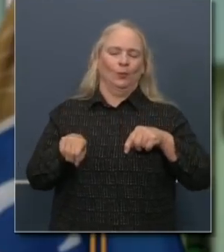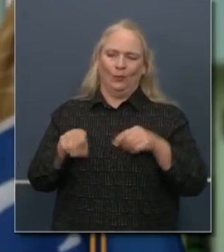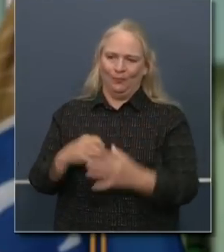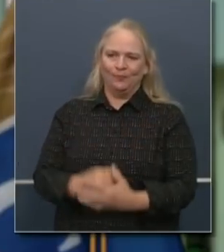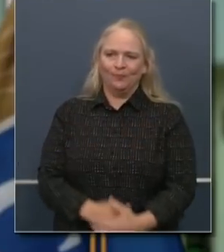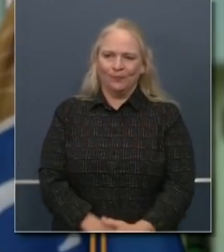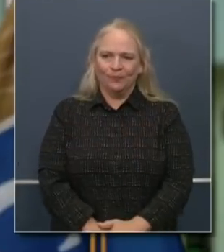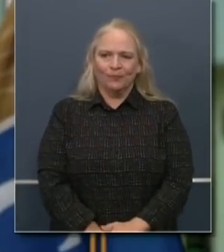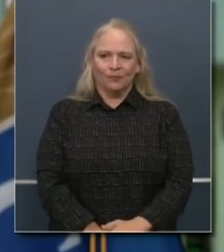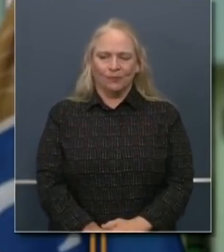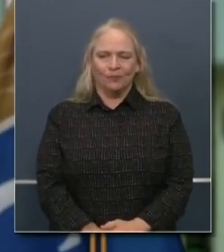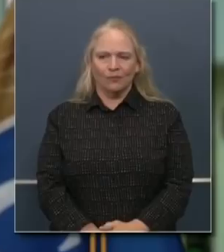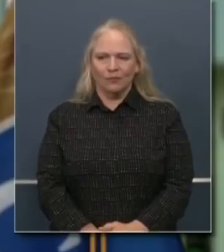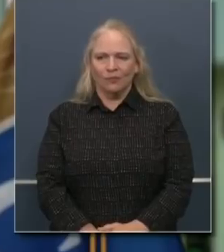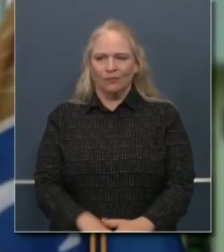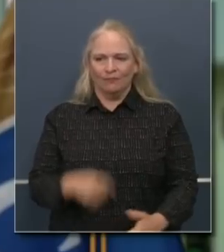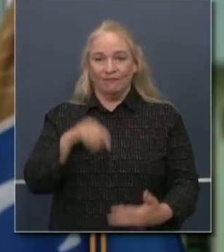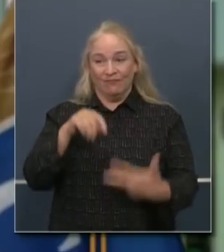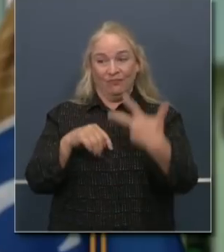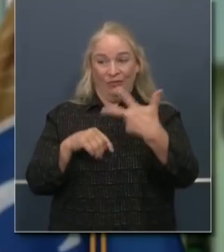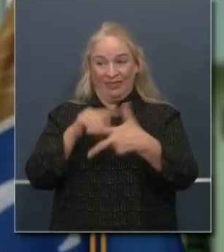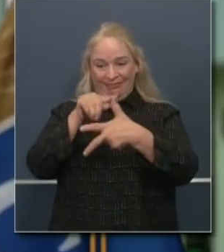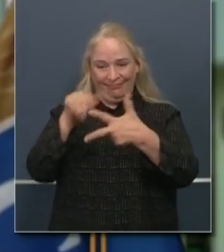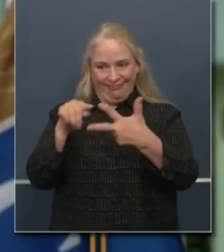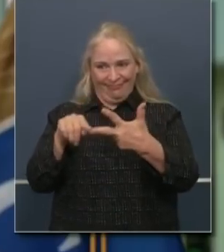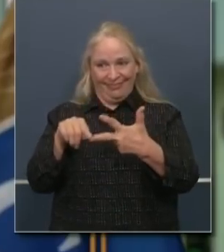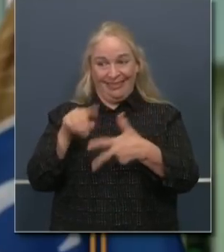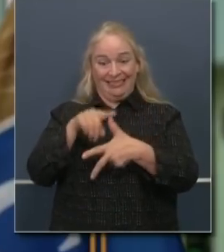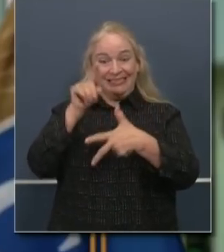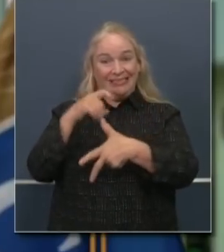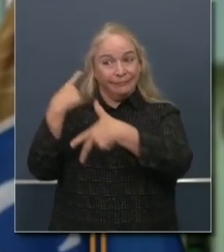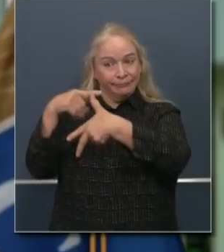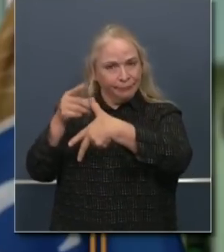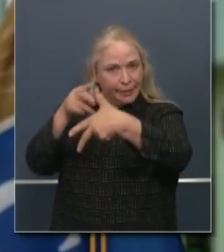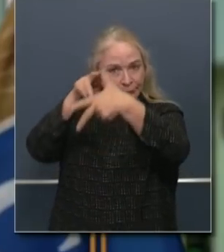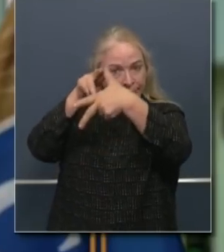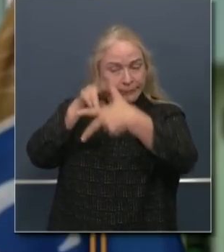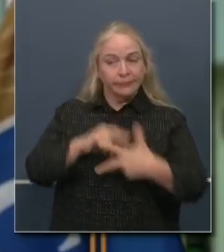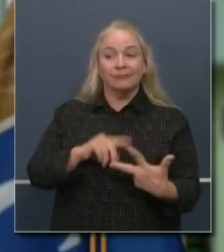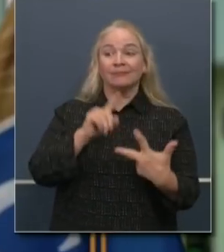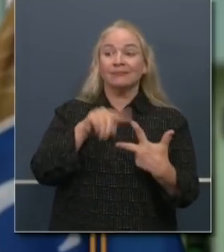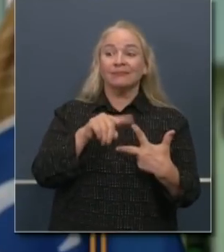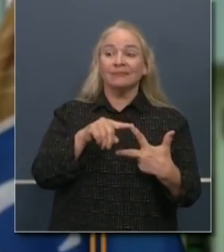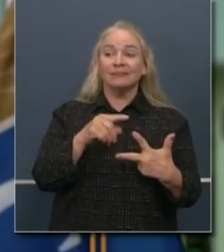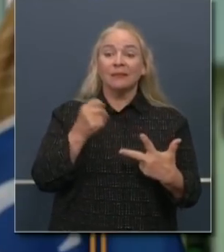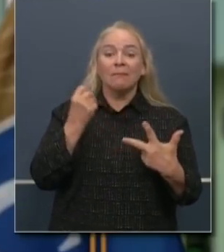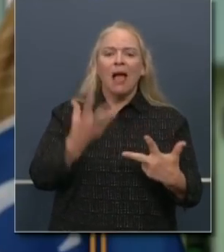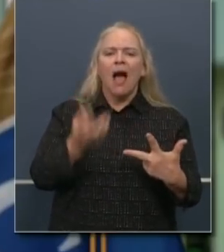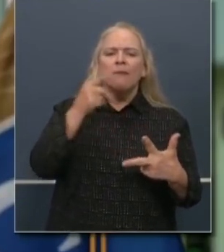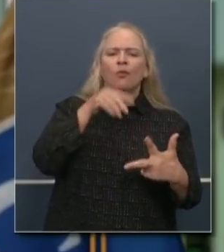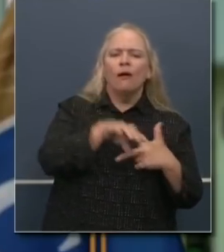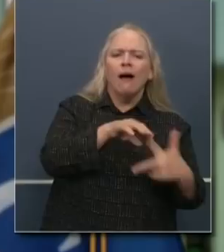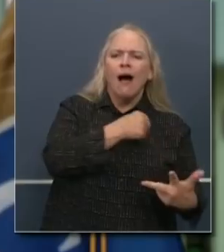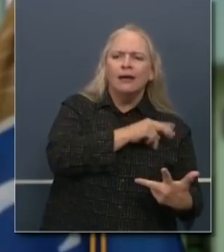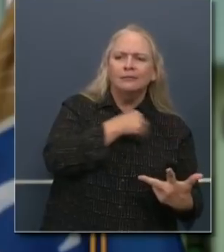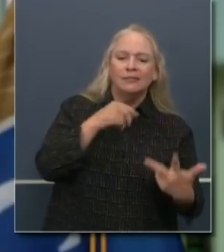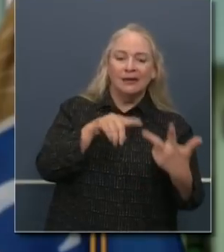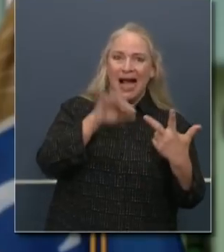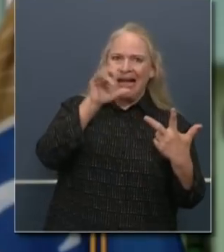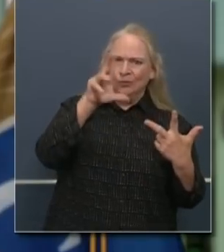LINES BECOME POINTS OF CONCERN BEFORE HEADLINES. CONSEQUENCE OF INCREASE AND POSITIVITY RATE IN HOSPITALIZATION ANDS ICUS BASED